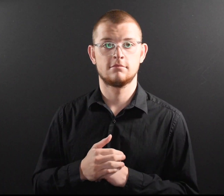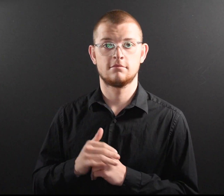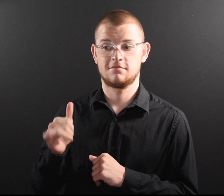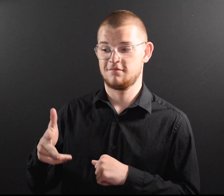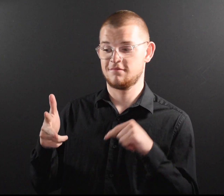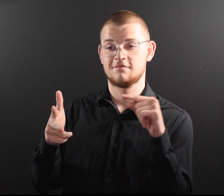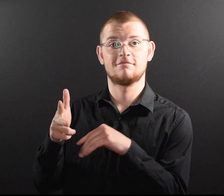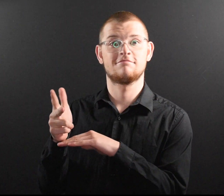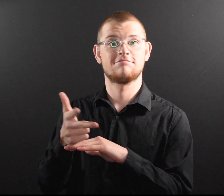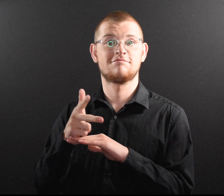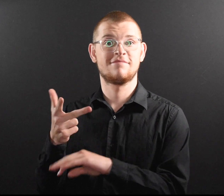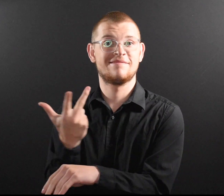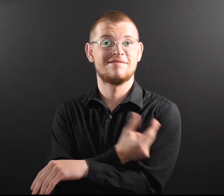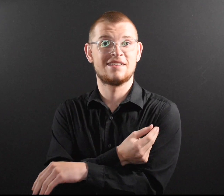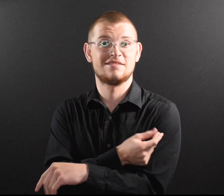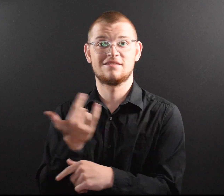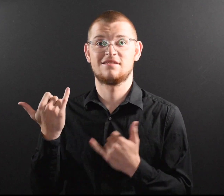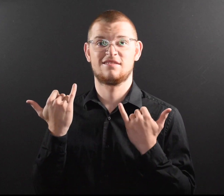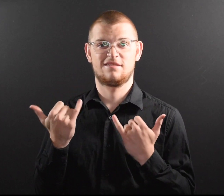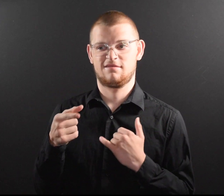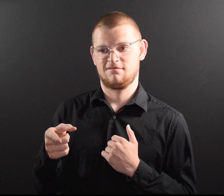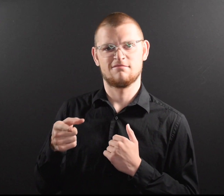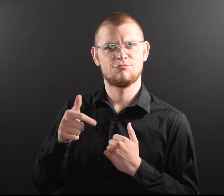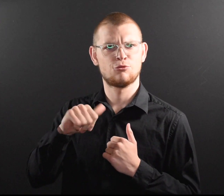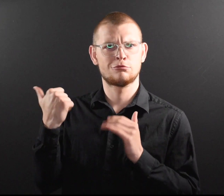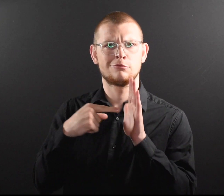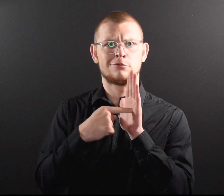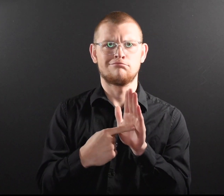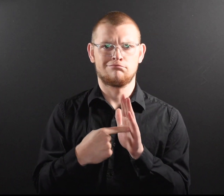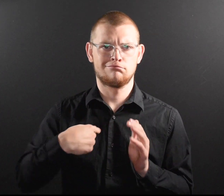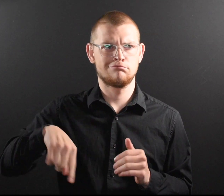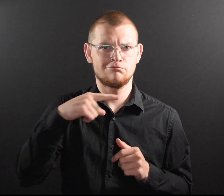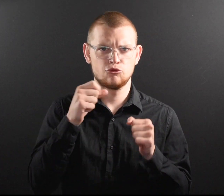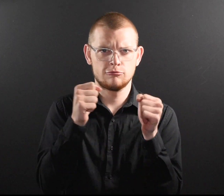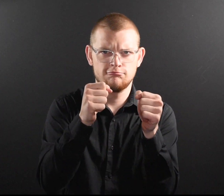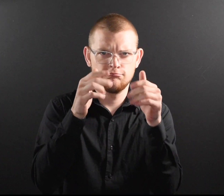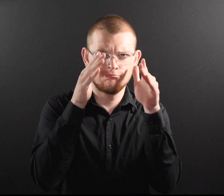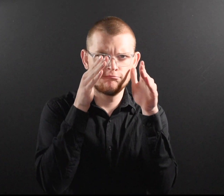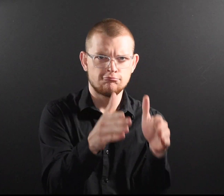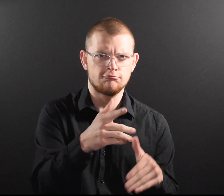“The mobile vaccination units are another example of the targeted strategies we’re using to